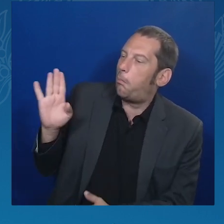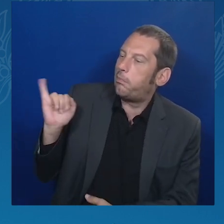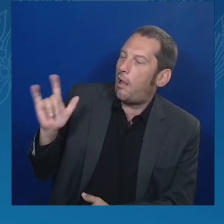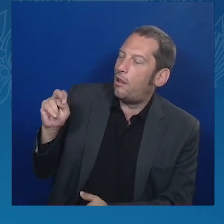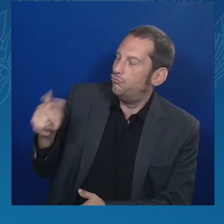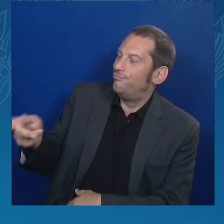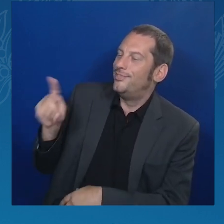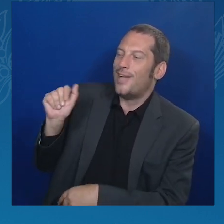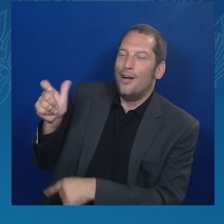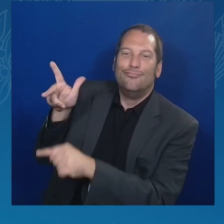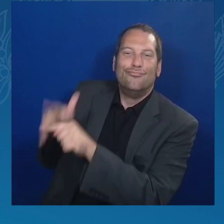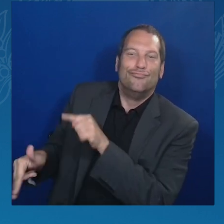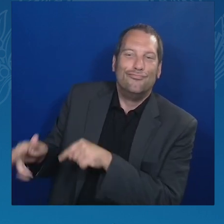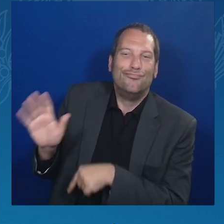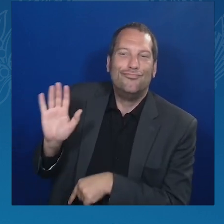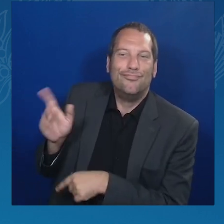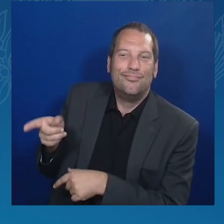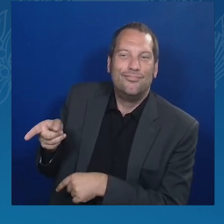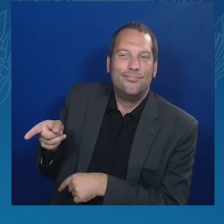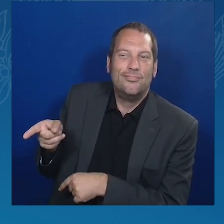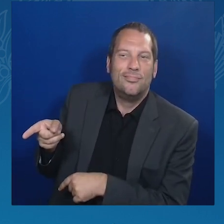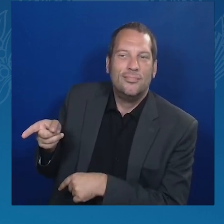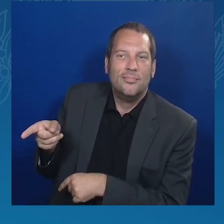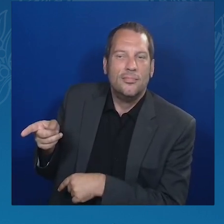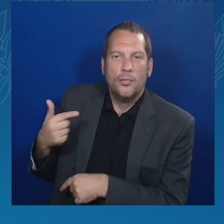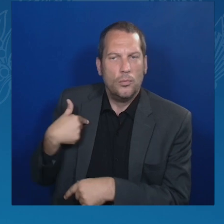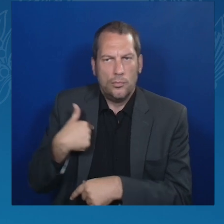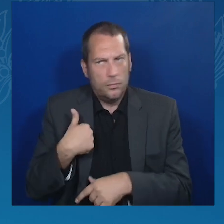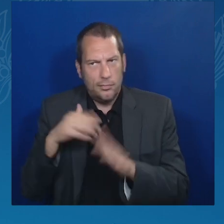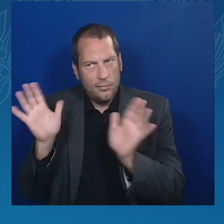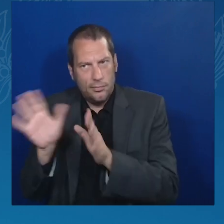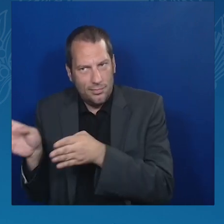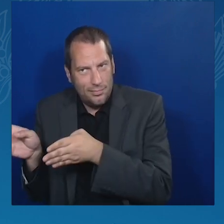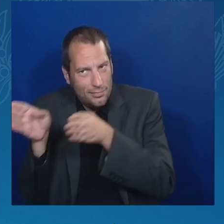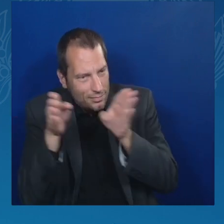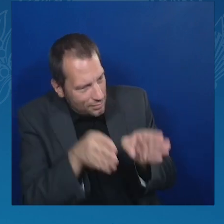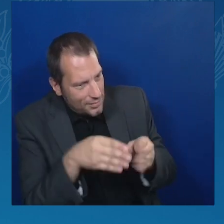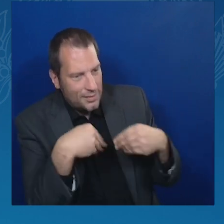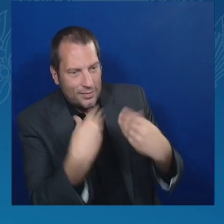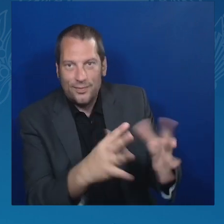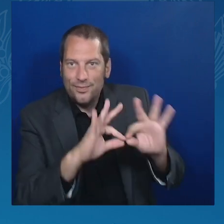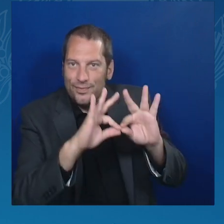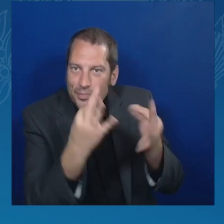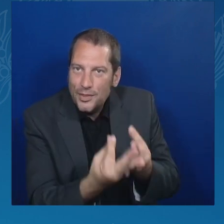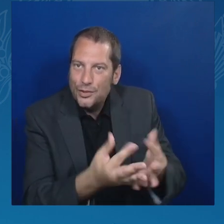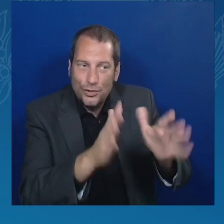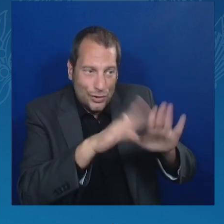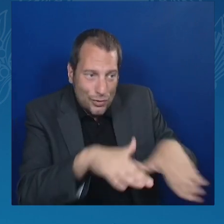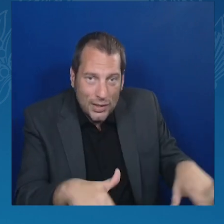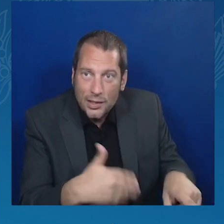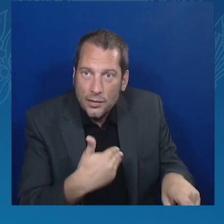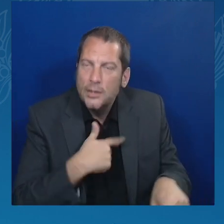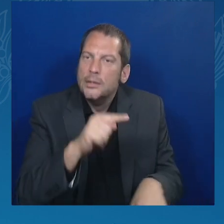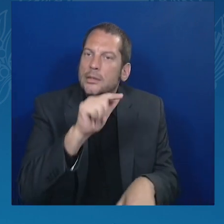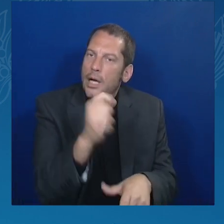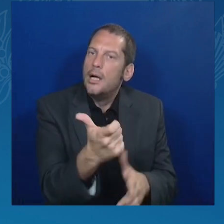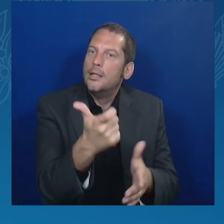The Vice President: -- we gave tax cuts to families with children through the Child Tax Credit --